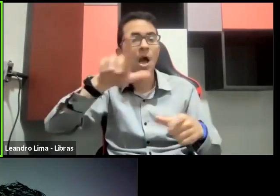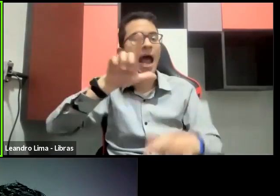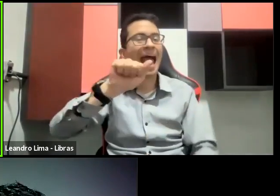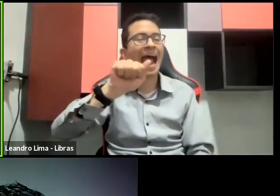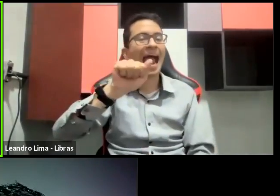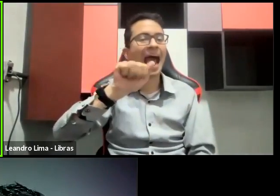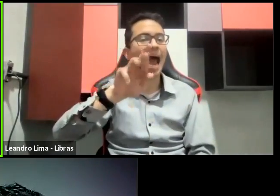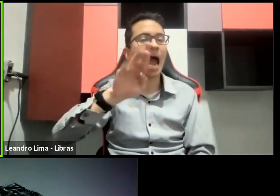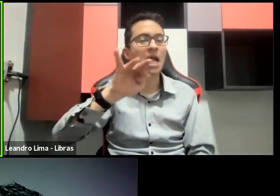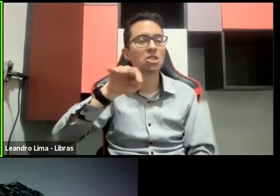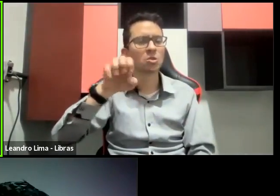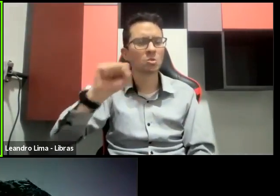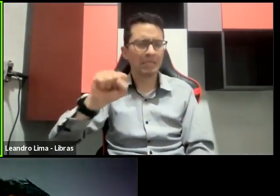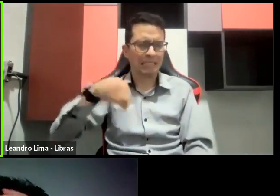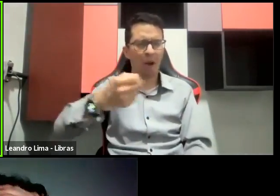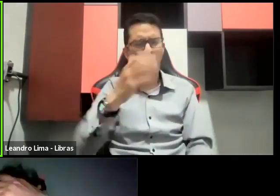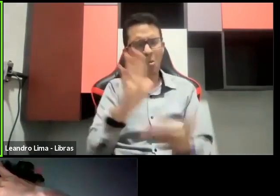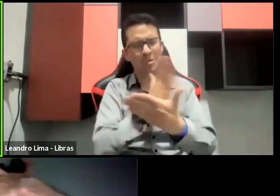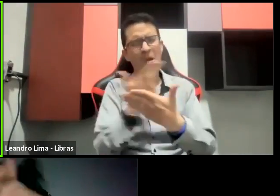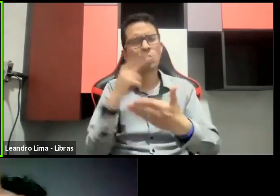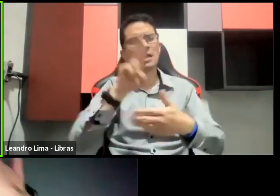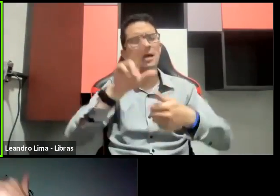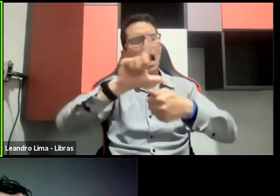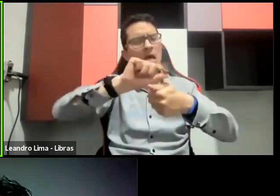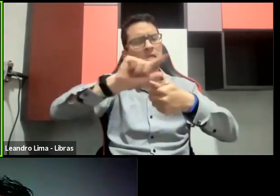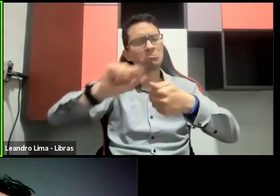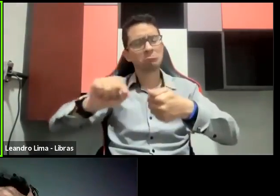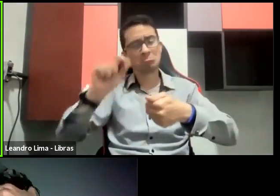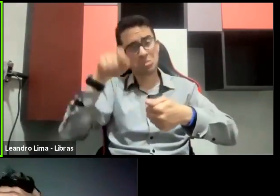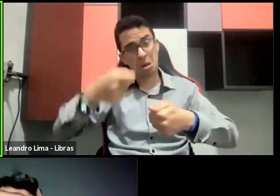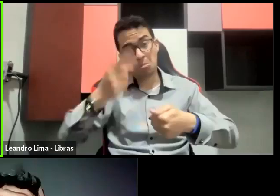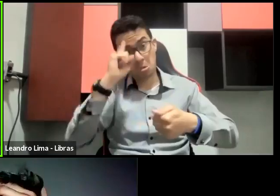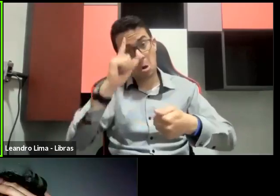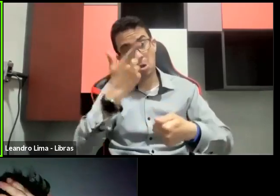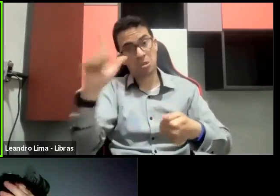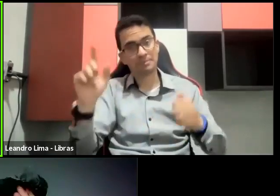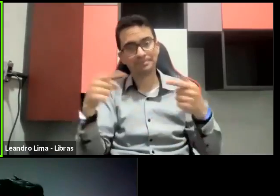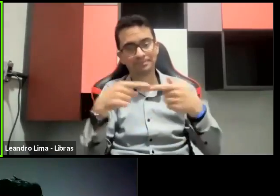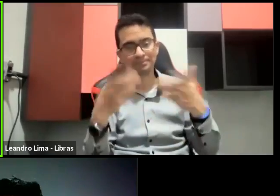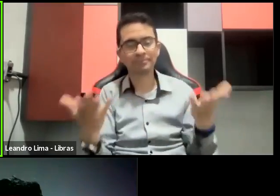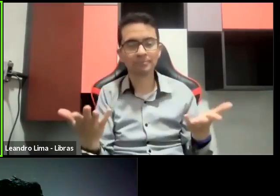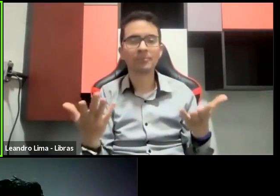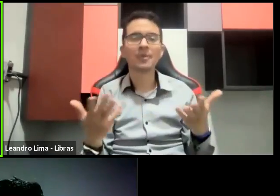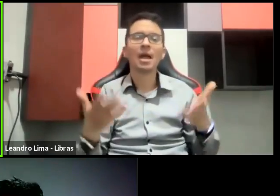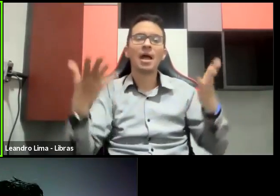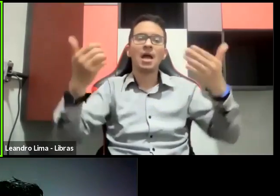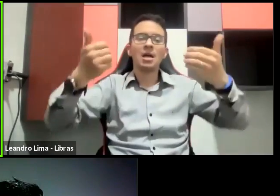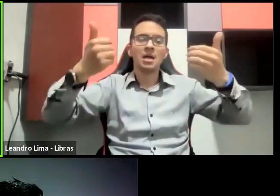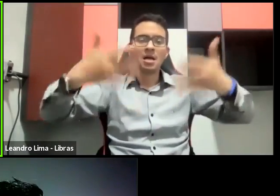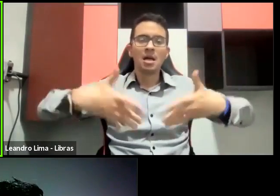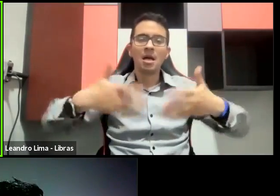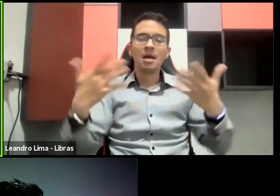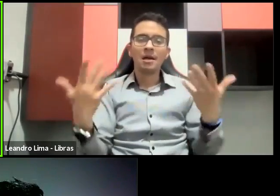, but the last bar , but the last part where I ak about ak about more about moral agency. in Cebu in Cebu societies not